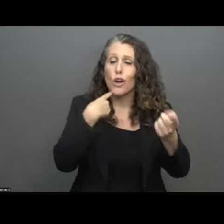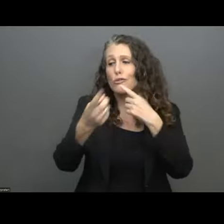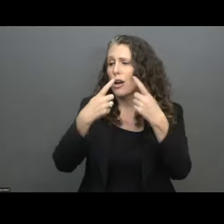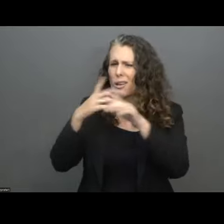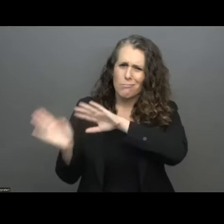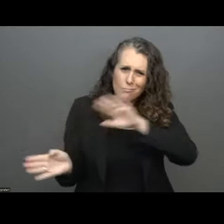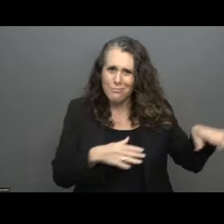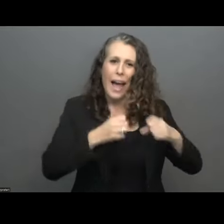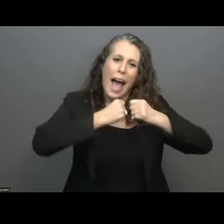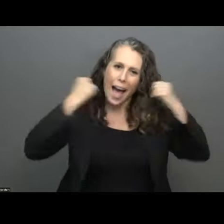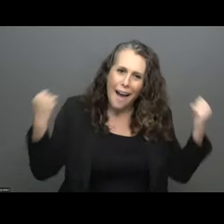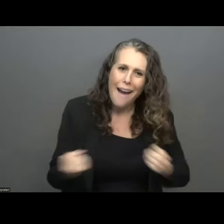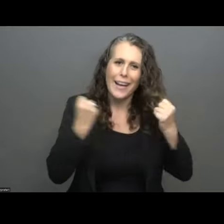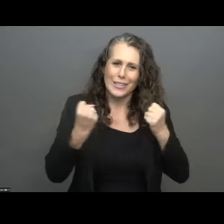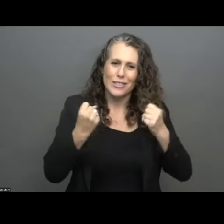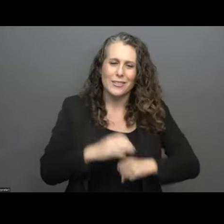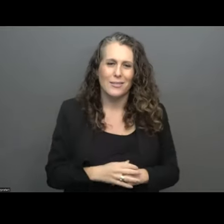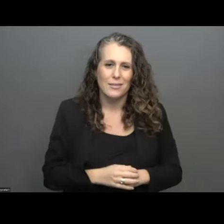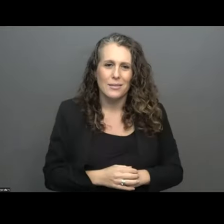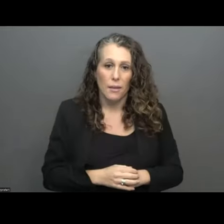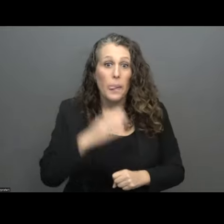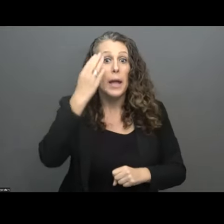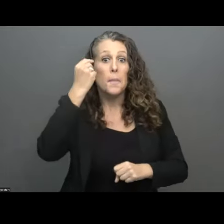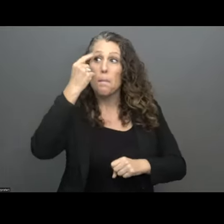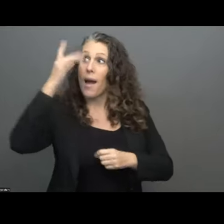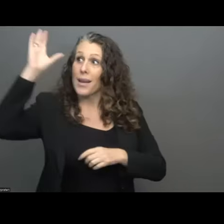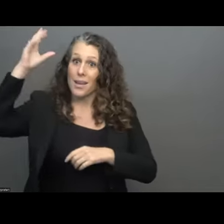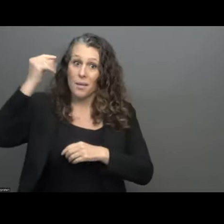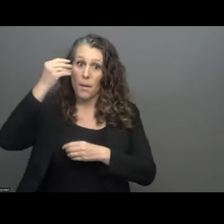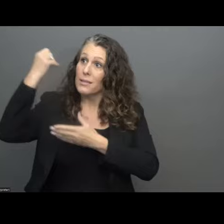the resources that are shared we do leverage 09:48:15 them with its private sector the